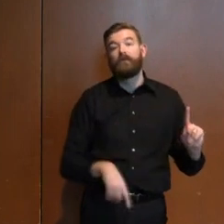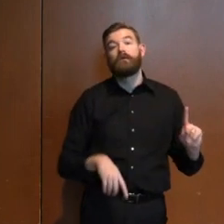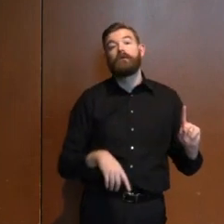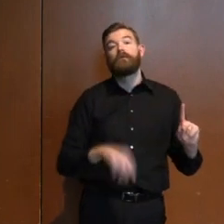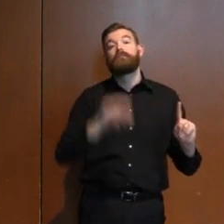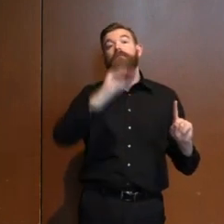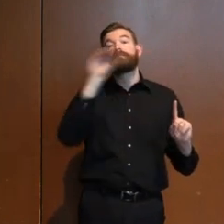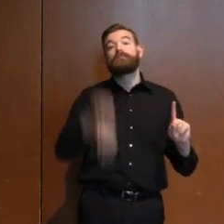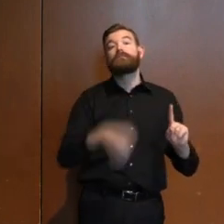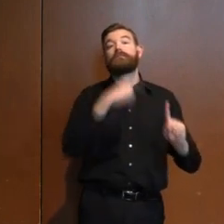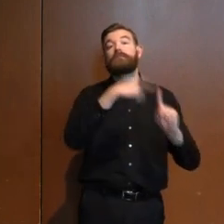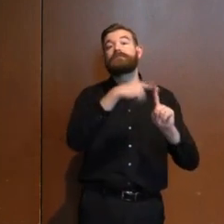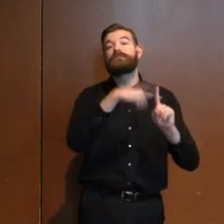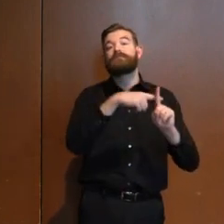LITTLE OVER 4,000 TESTED